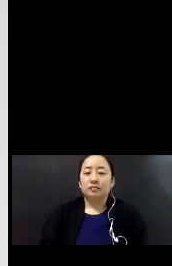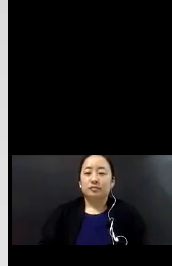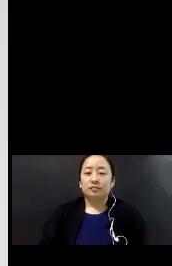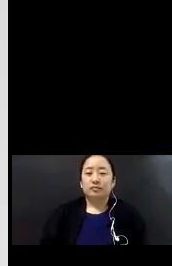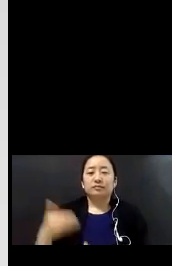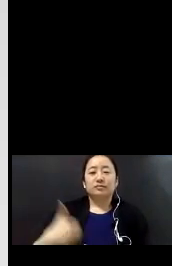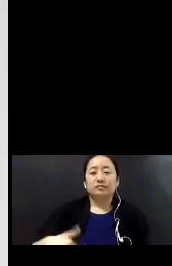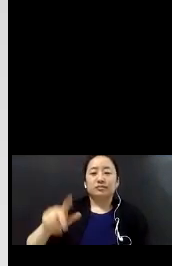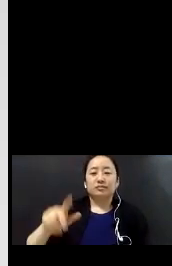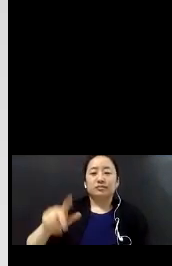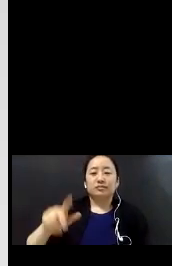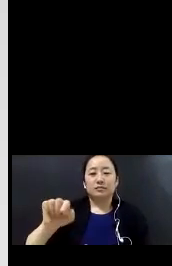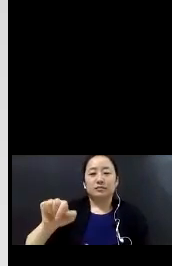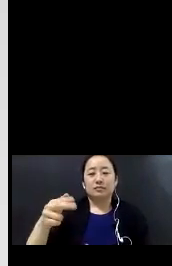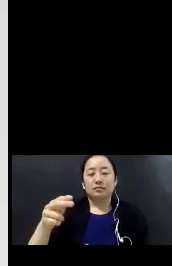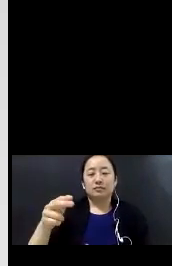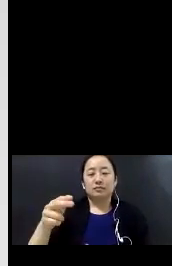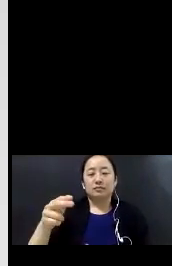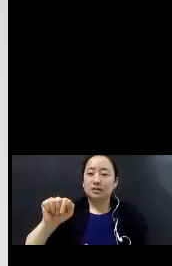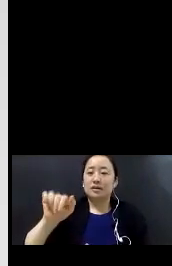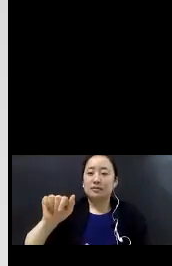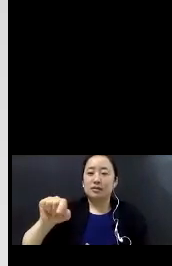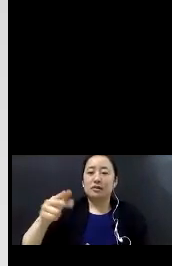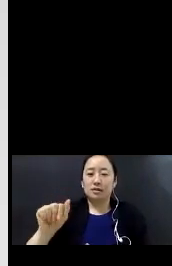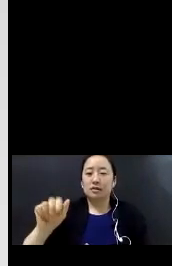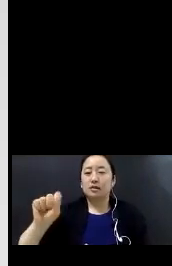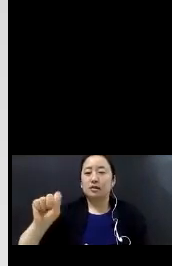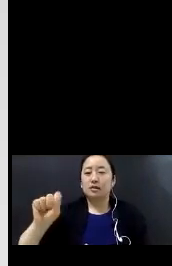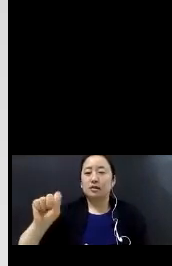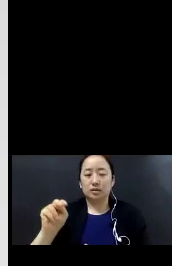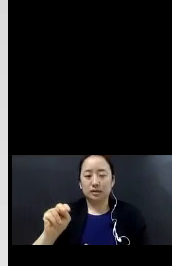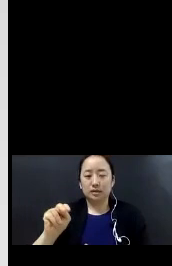Tabatha Sorenson: I ASSIST IN THE HOME